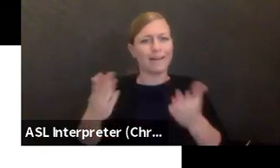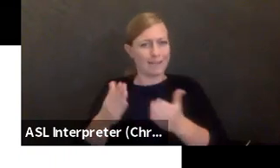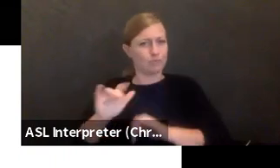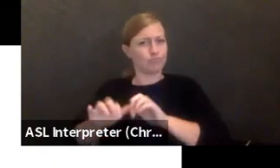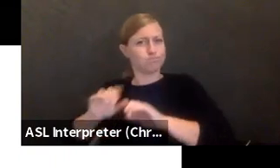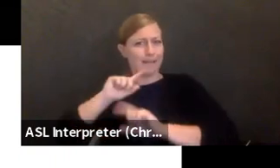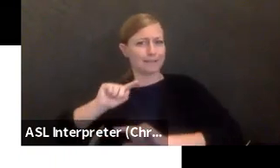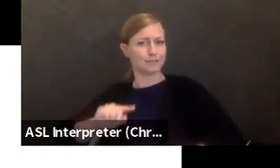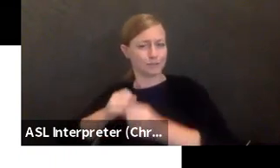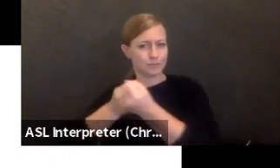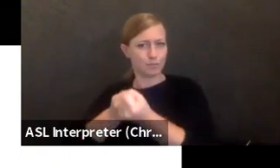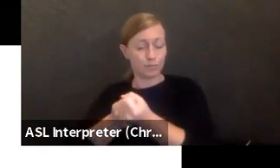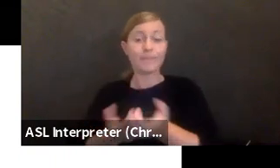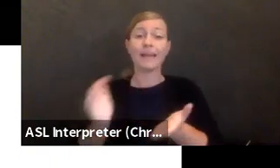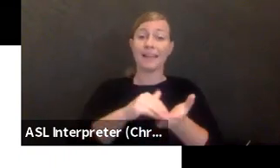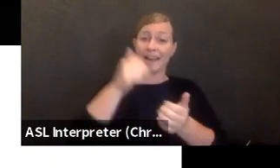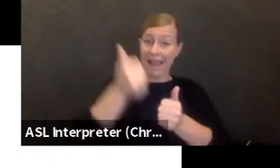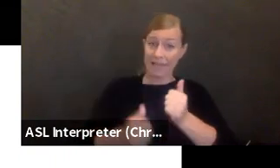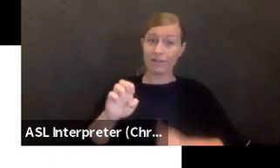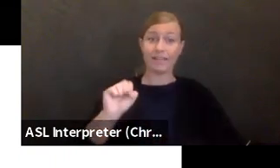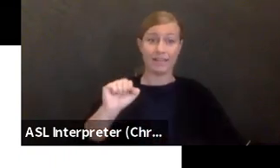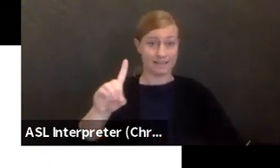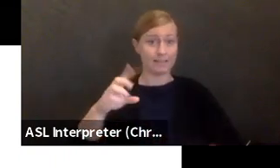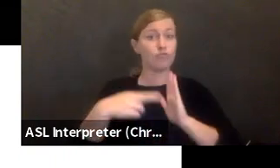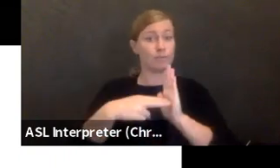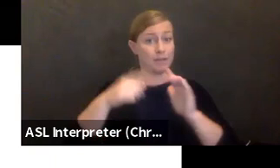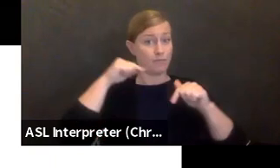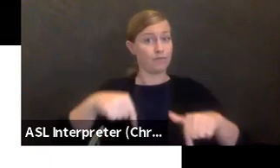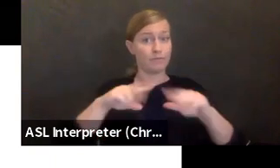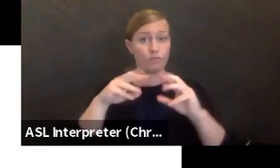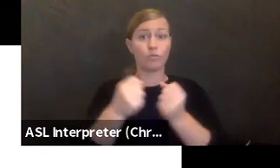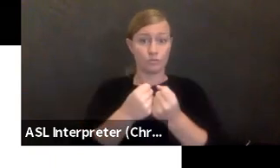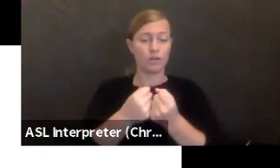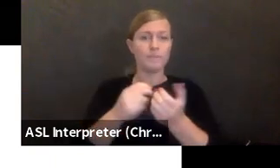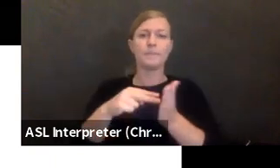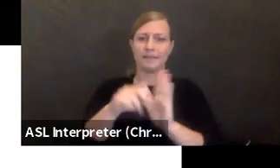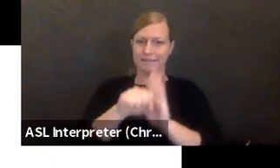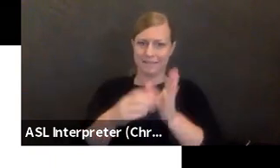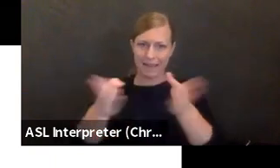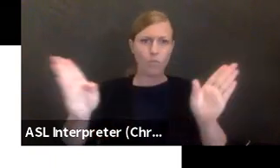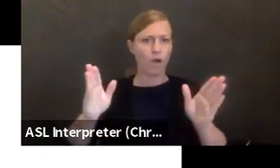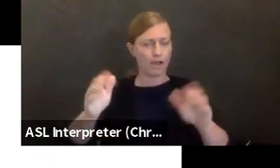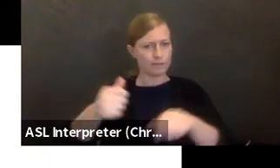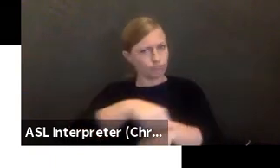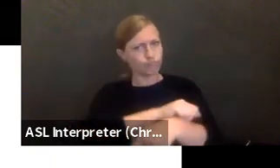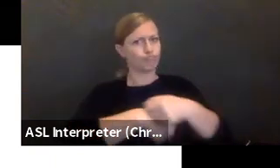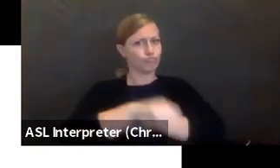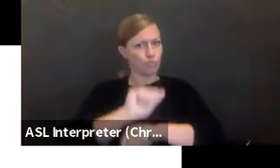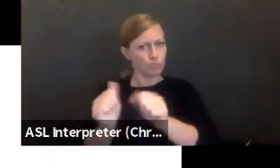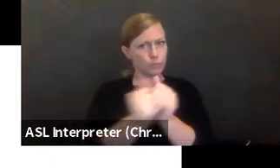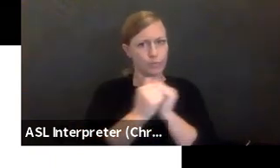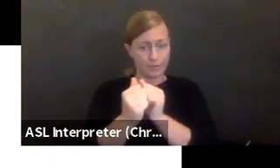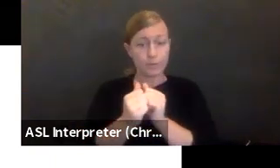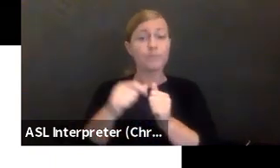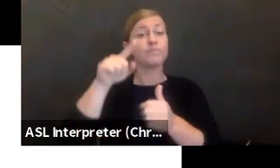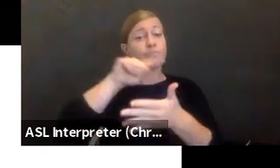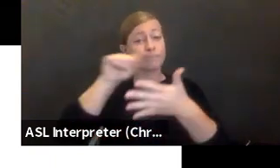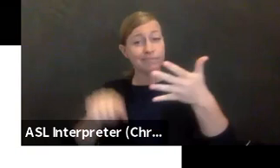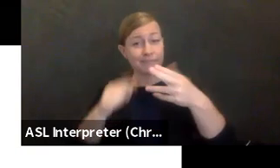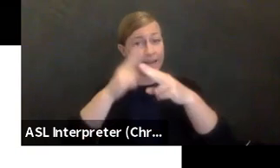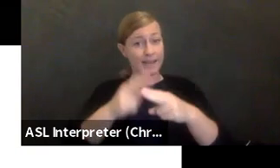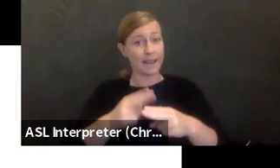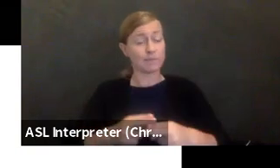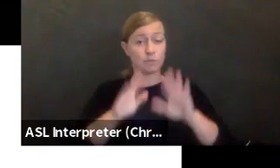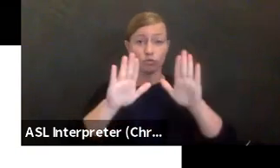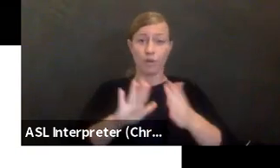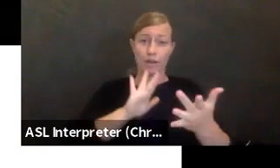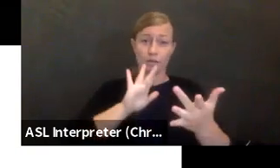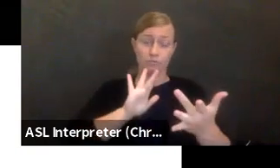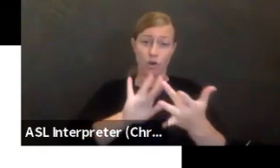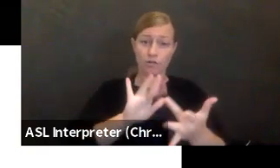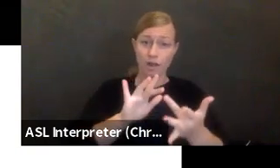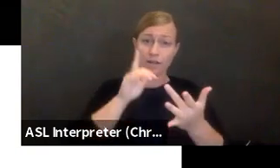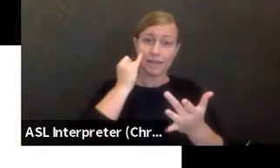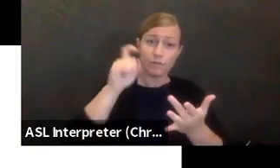the series and those who are in the background